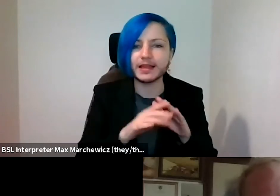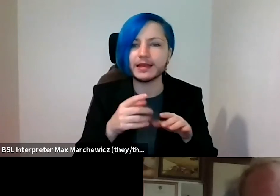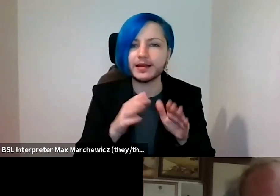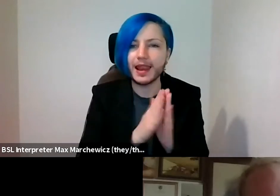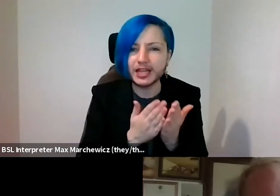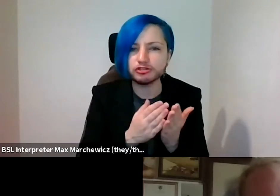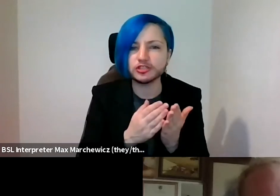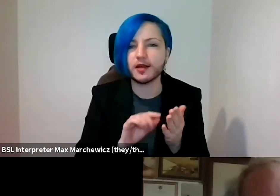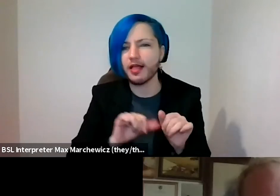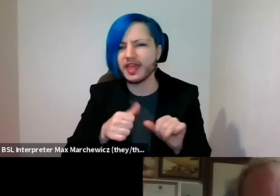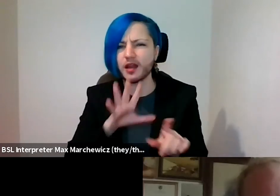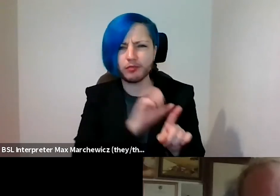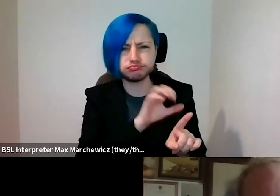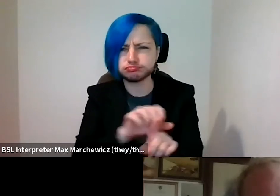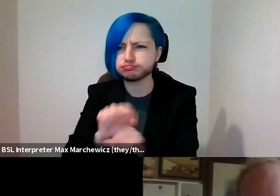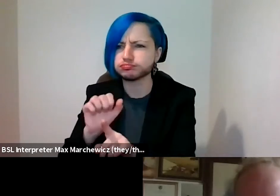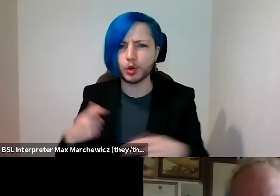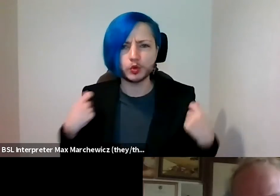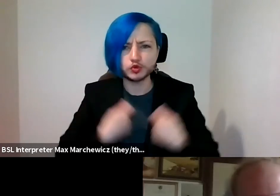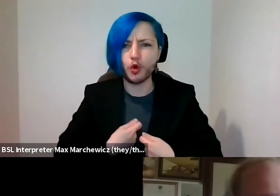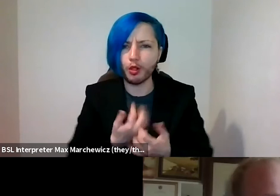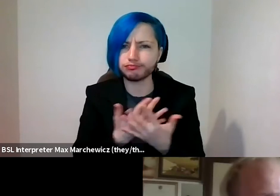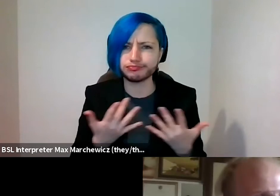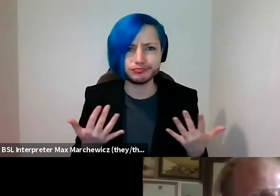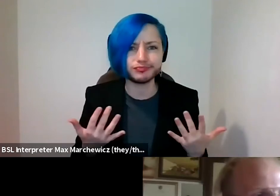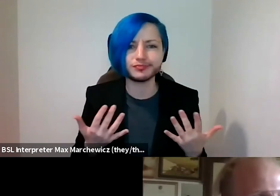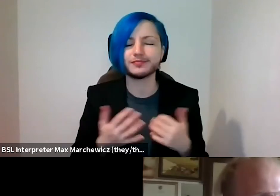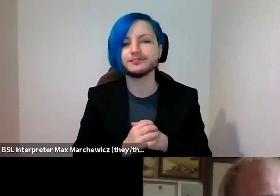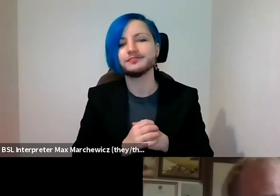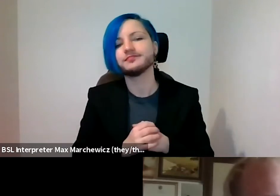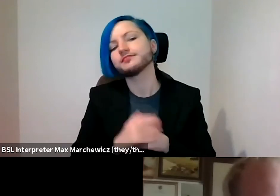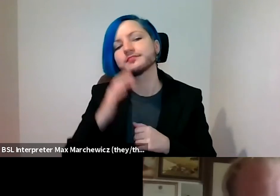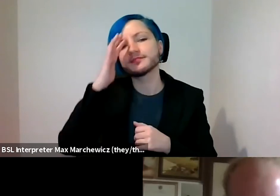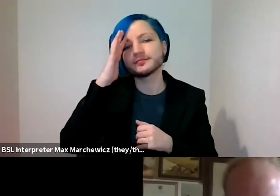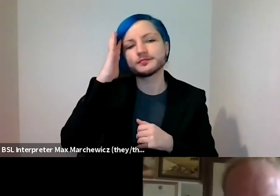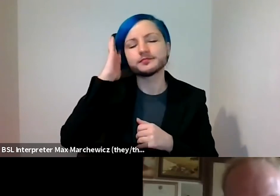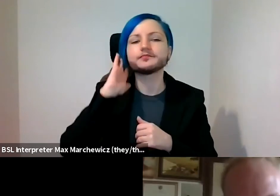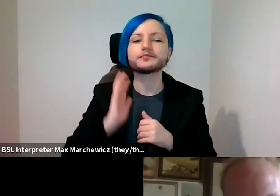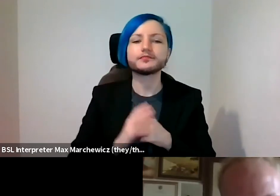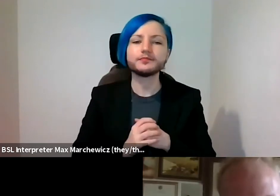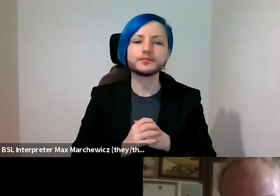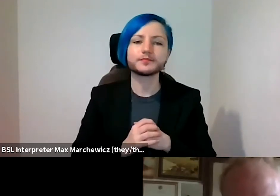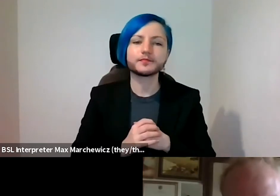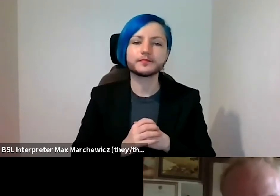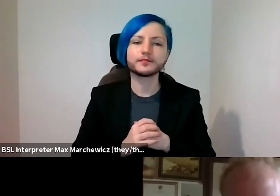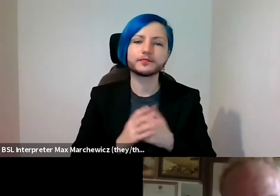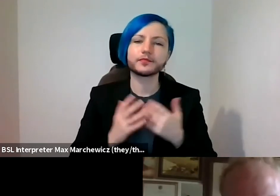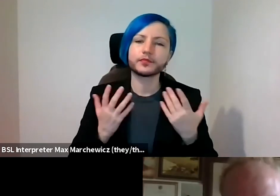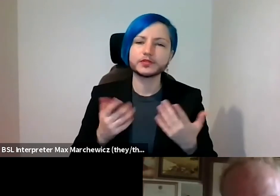spotting shawls as being quite a, you know, quite a common one, quite a familiar one for a lot of people, so that's the background.